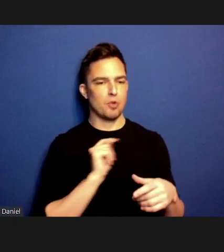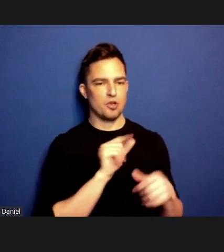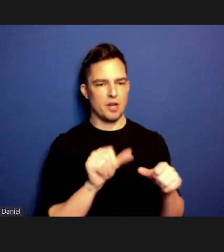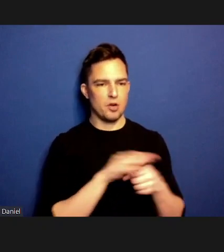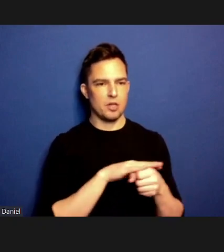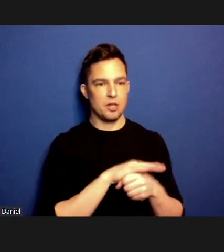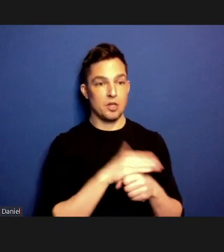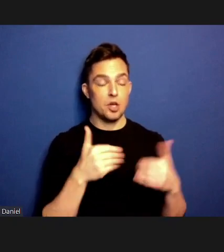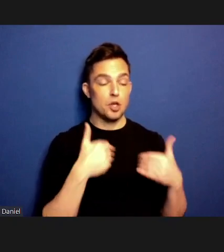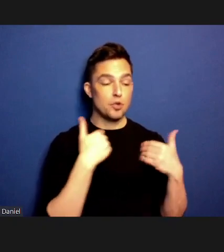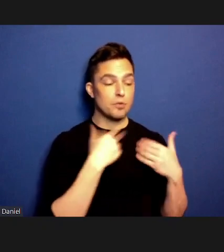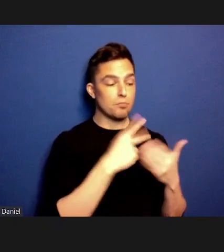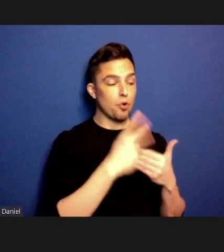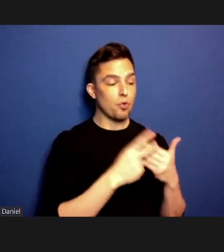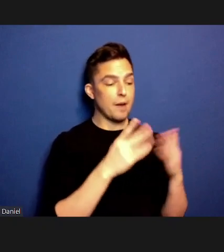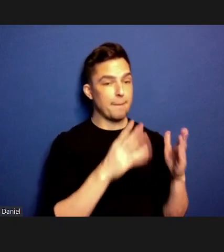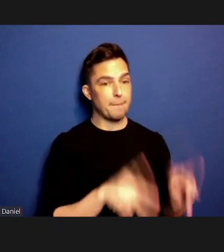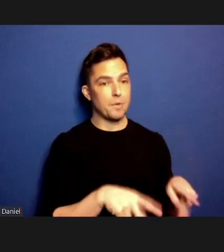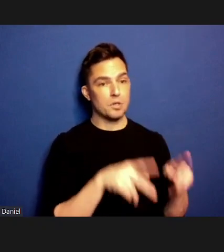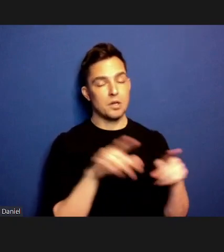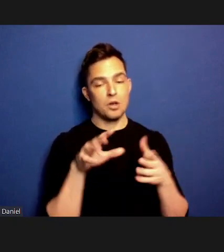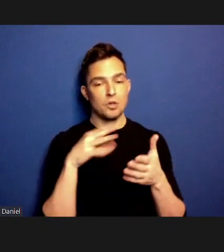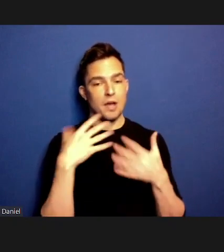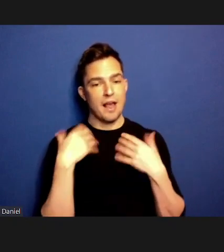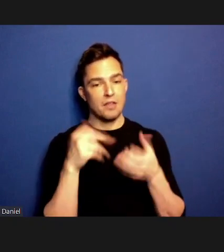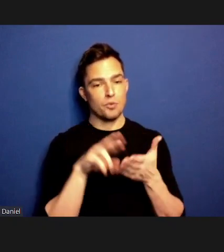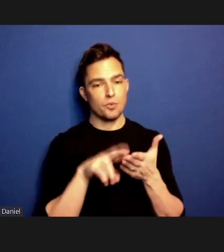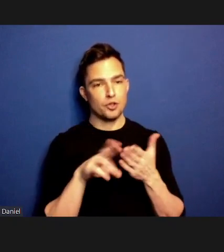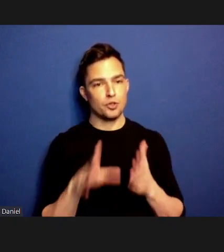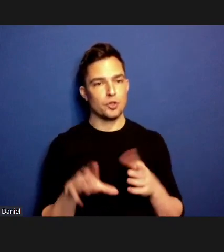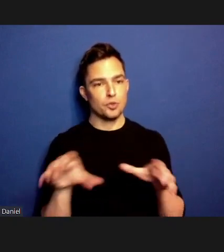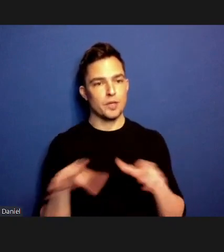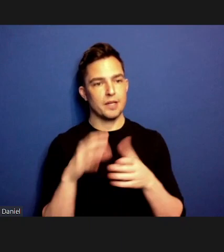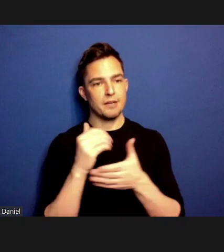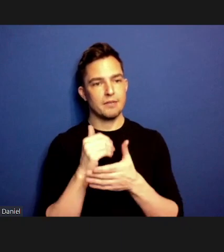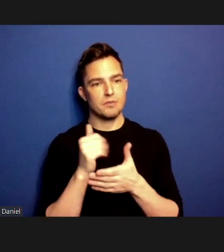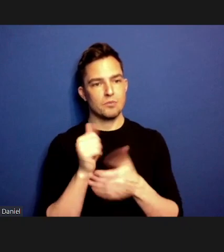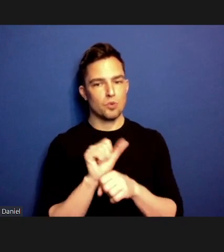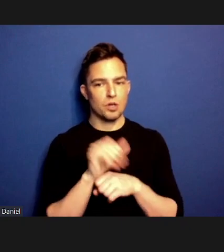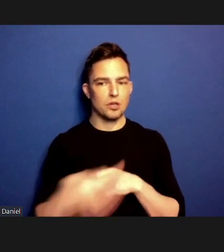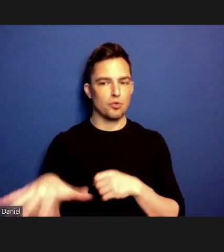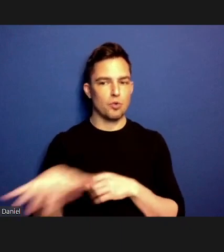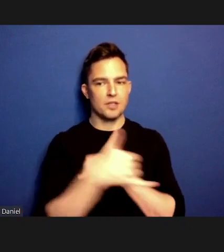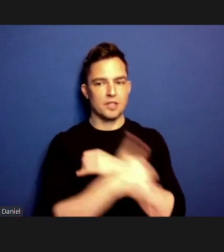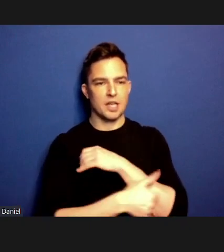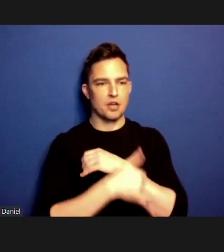and now as a health researcher doing work across the country. In her current role as